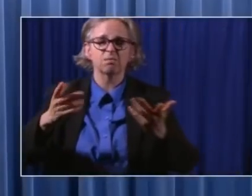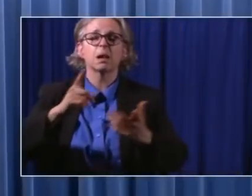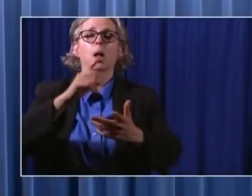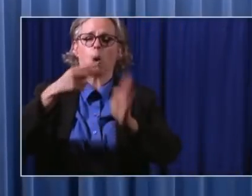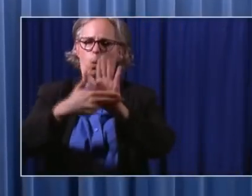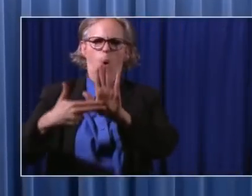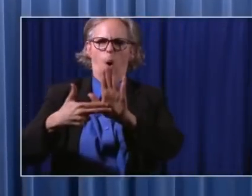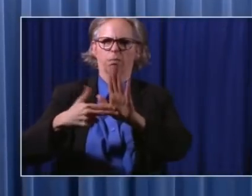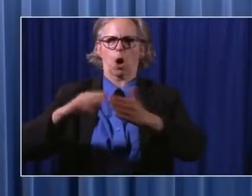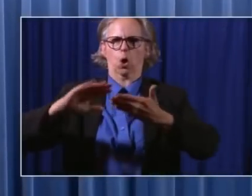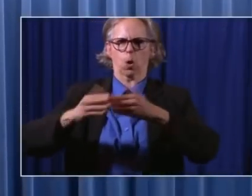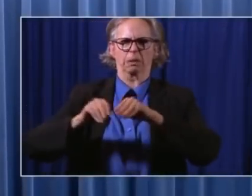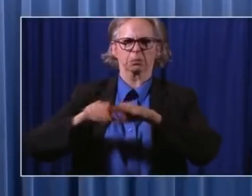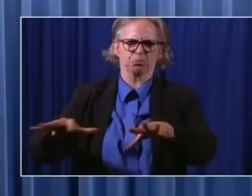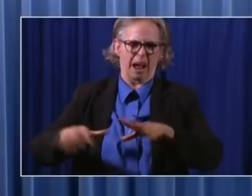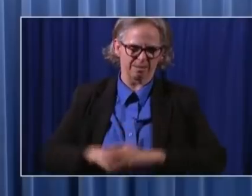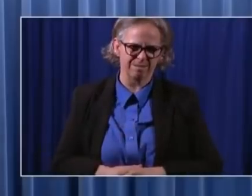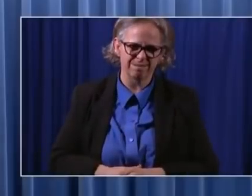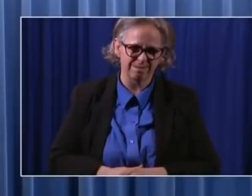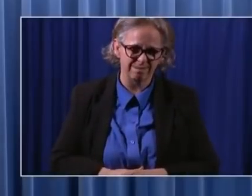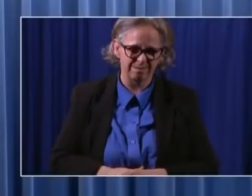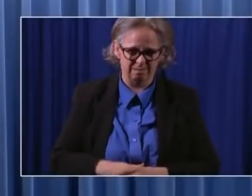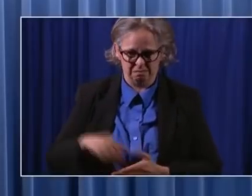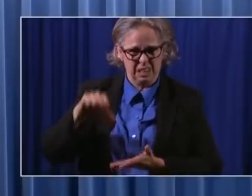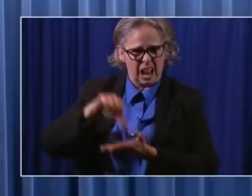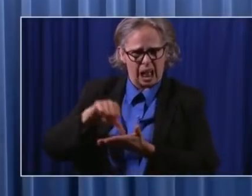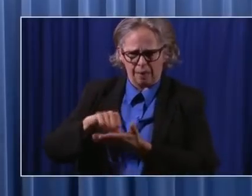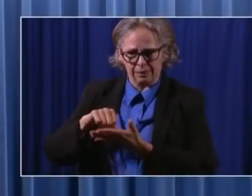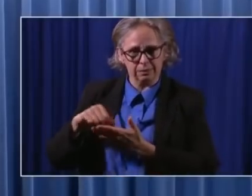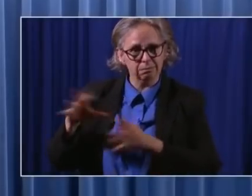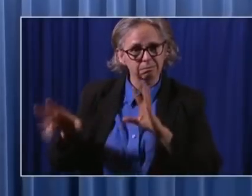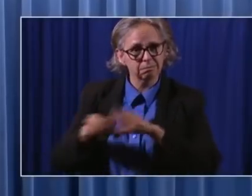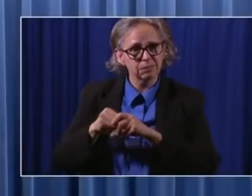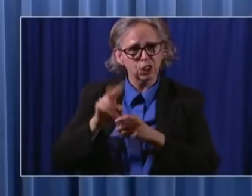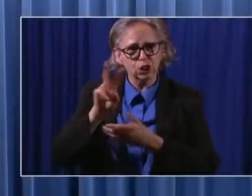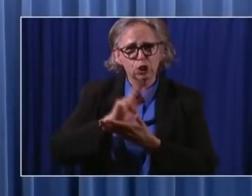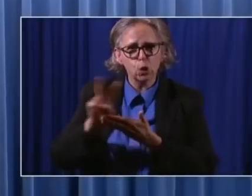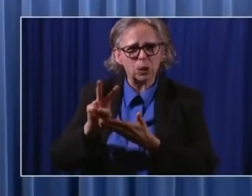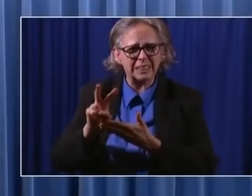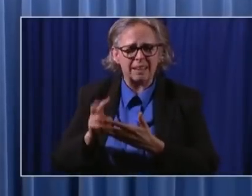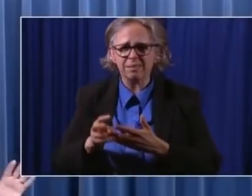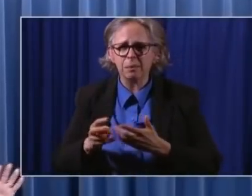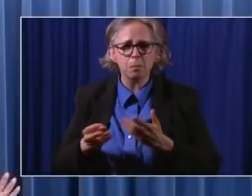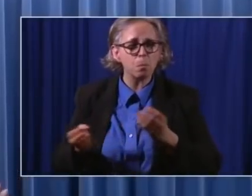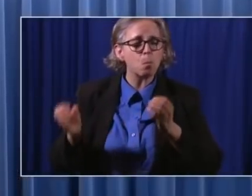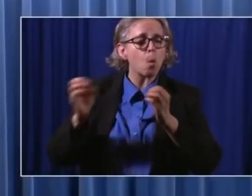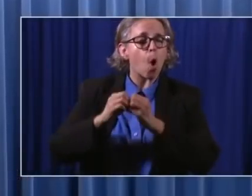WITH ISOLATED OUTBREAKS THAT RESULTED IN COMMUNITY SPREAD. ATHENS COUNTY HAS MORE COVID-19